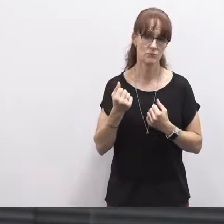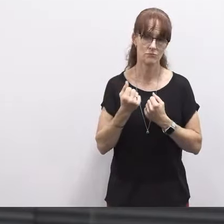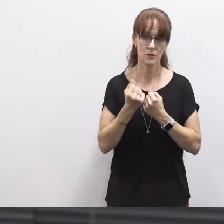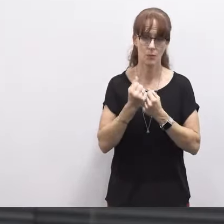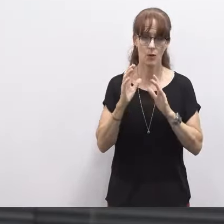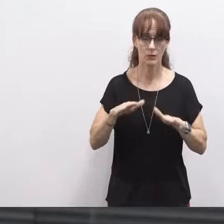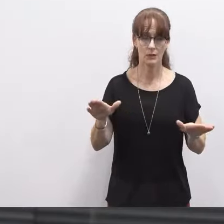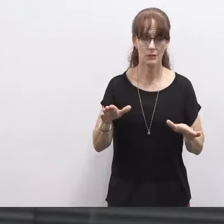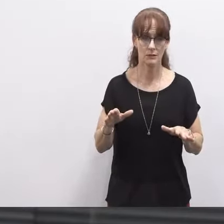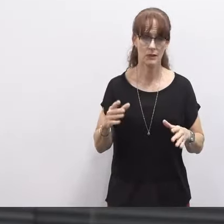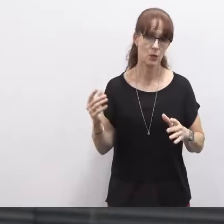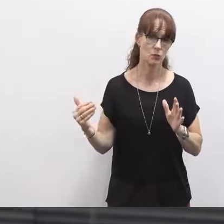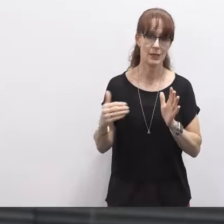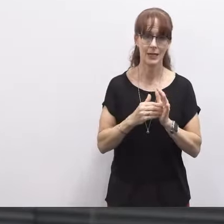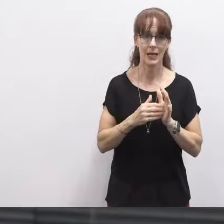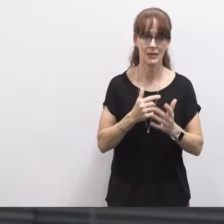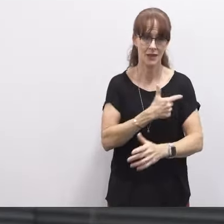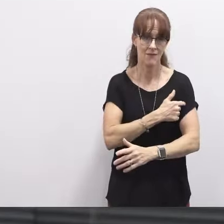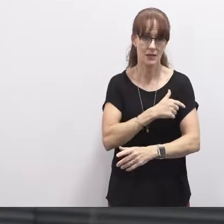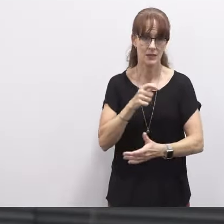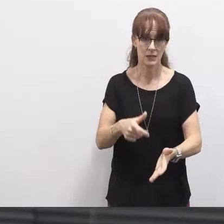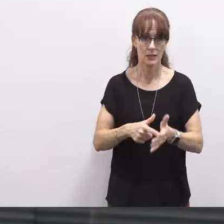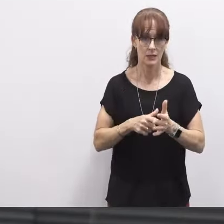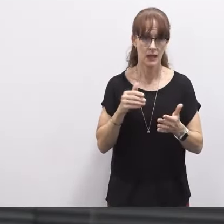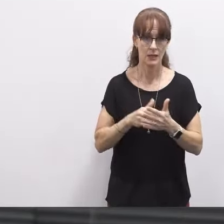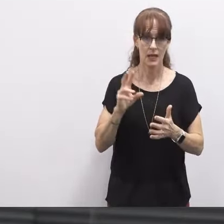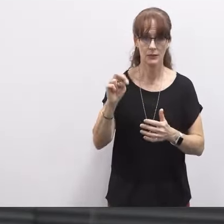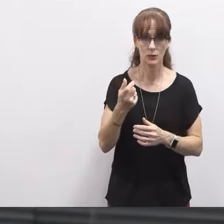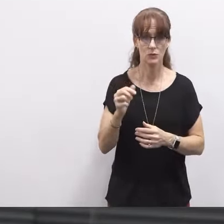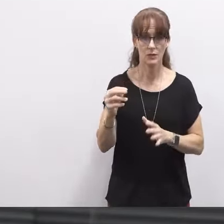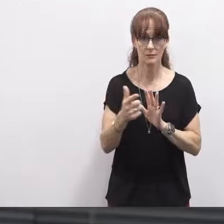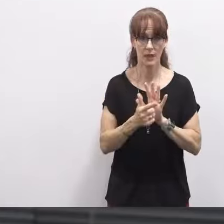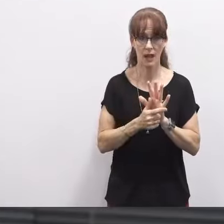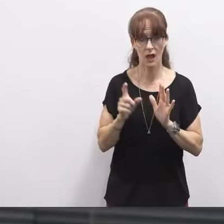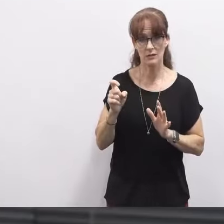the vaccine mandate for students against Newsom's law? These are some of the questions